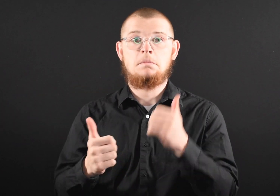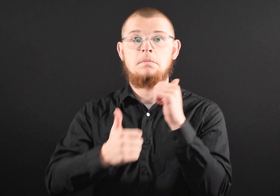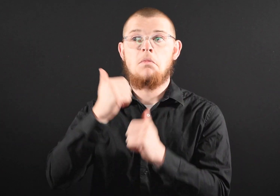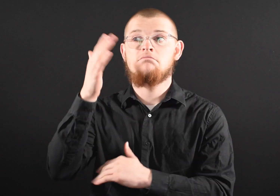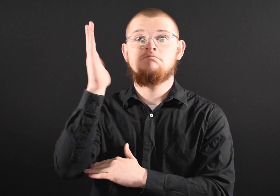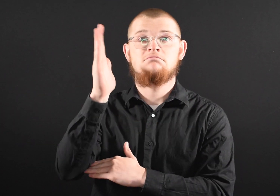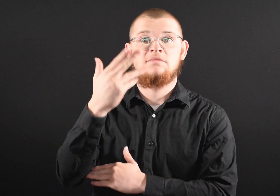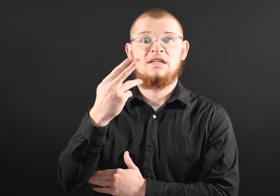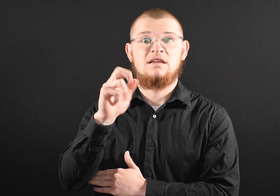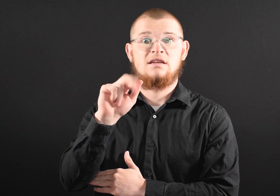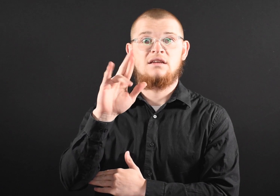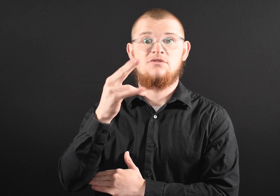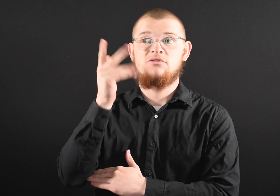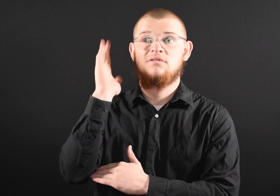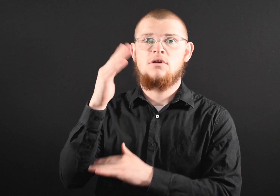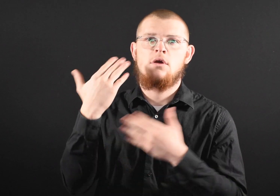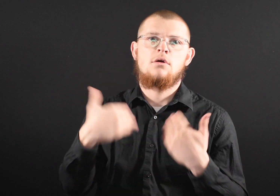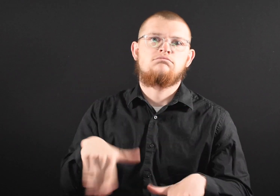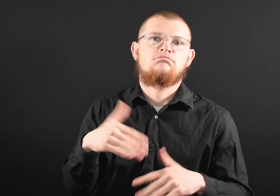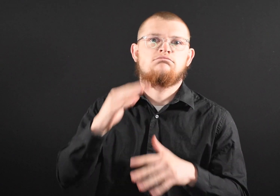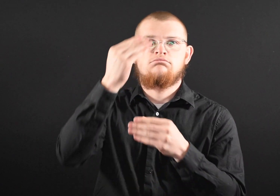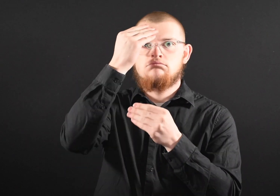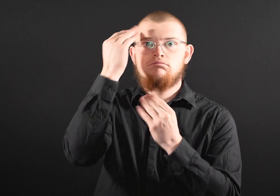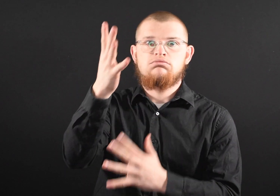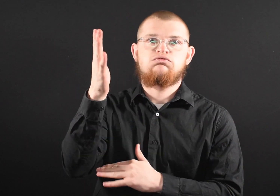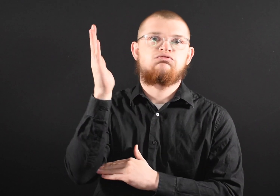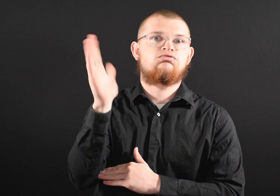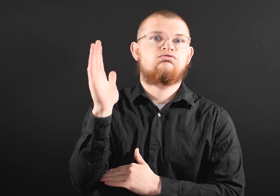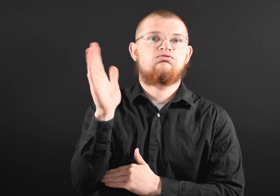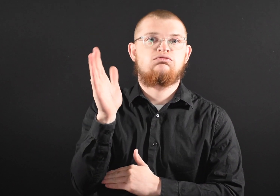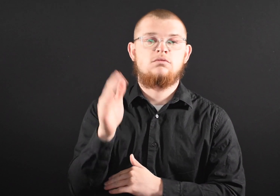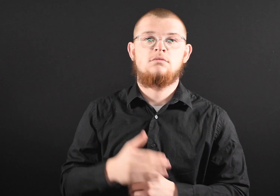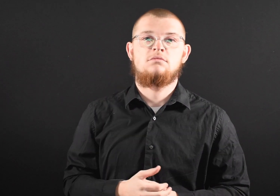Most hearings are informational hearings.